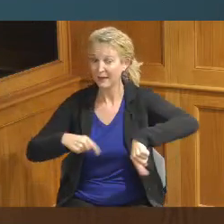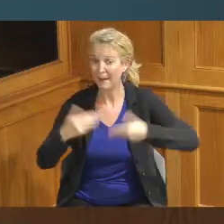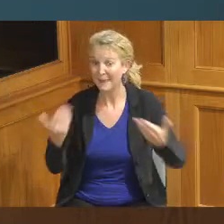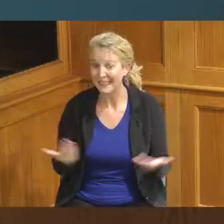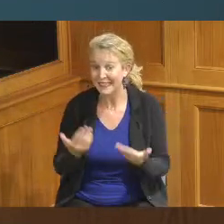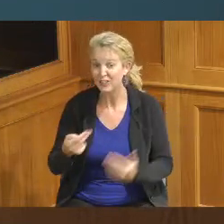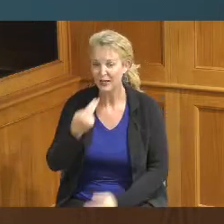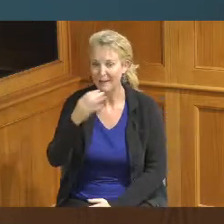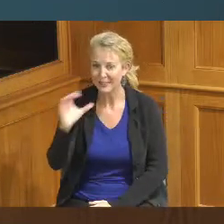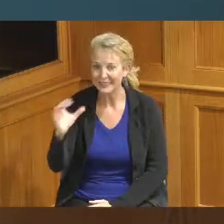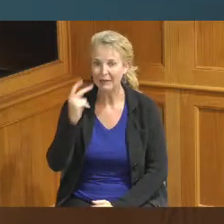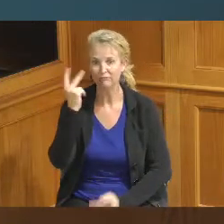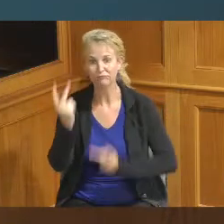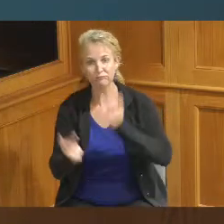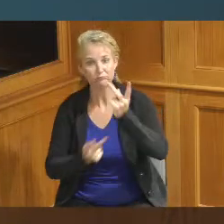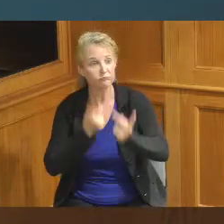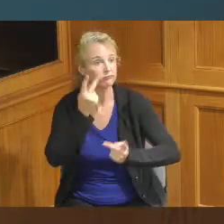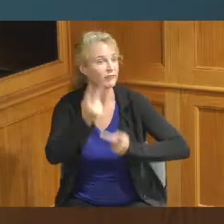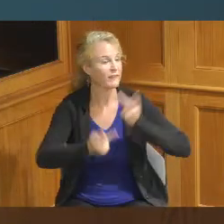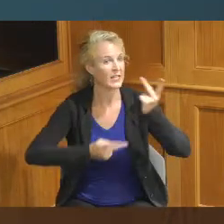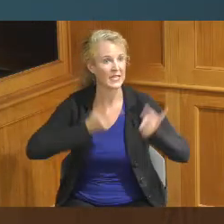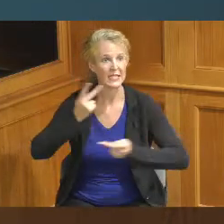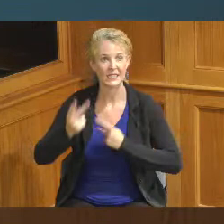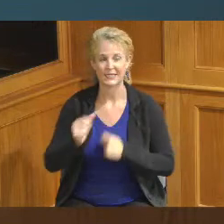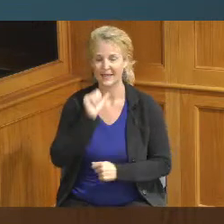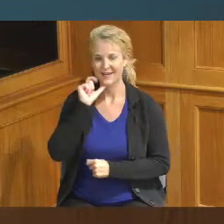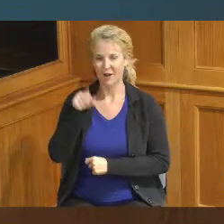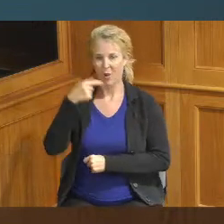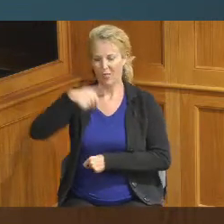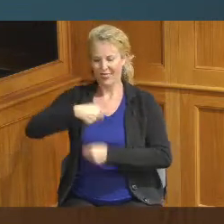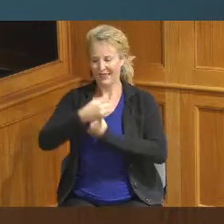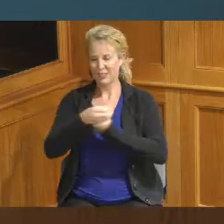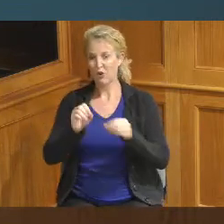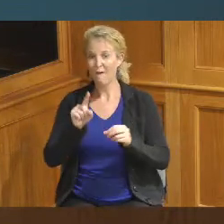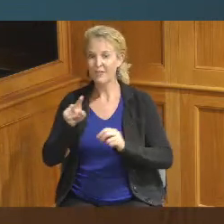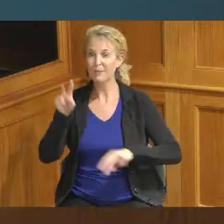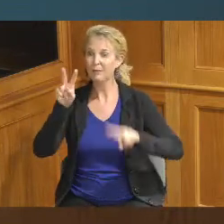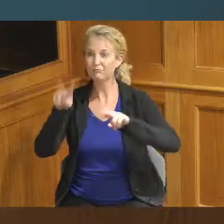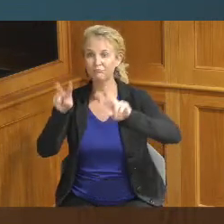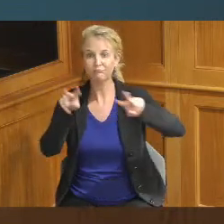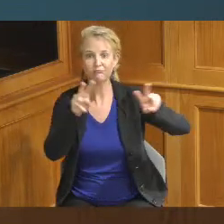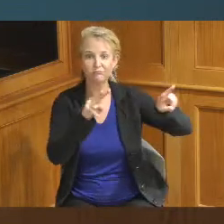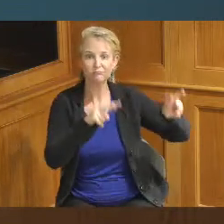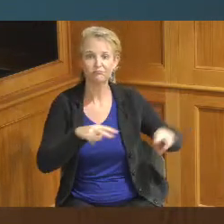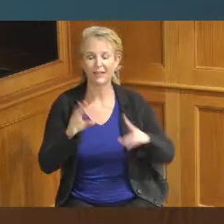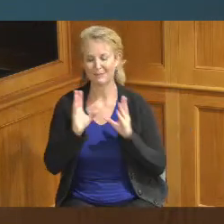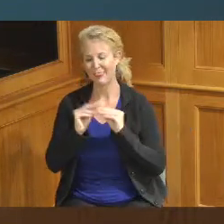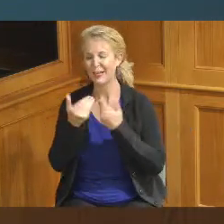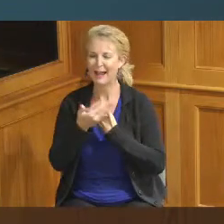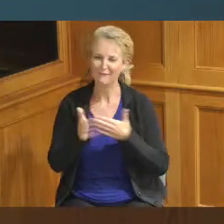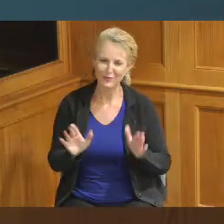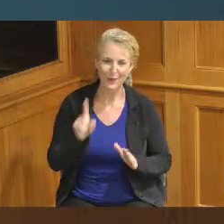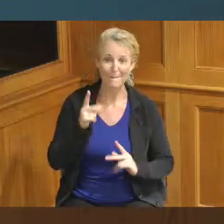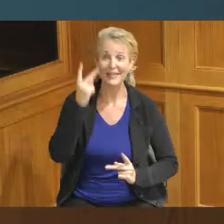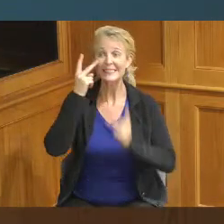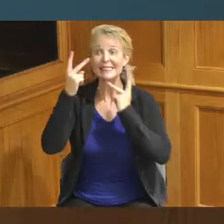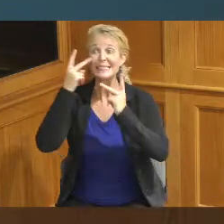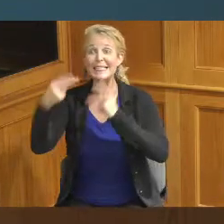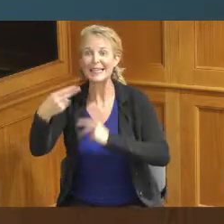was able to get around beyond our office and and our conference room so they could kind of see the